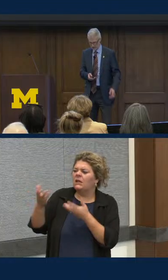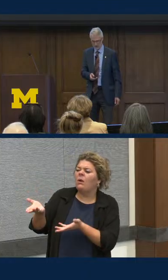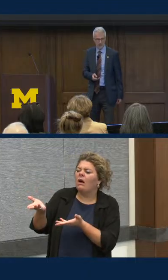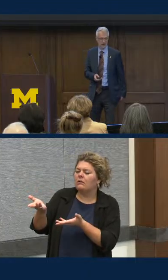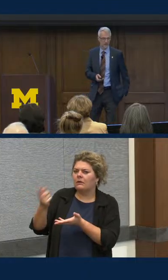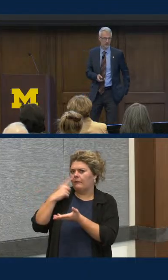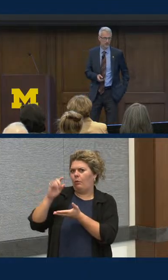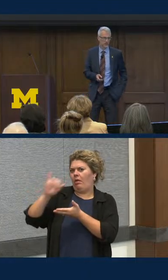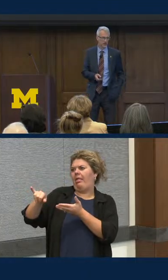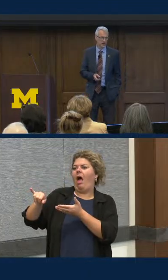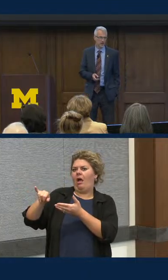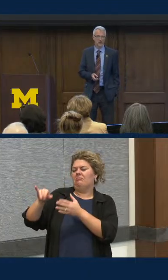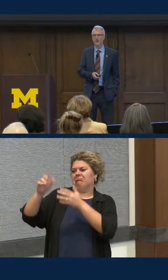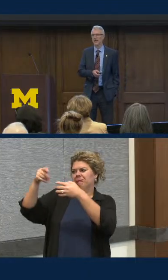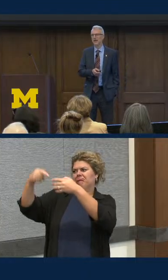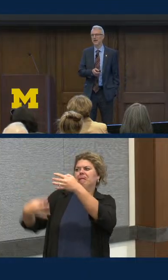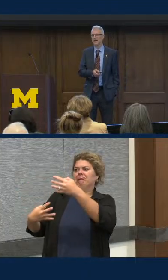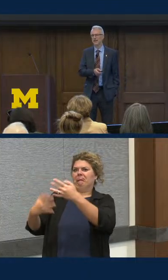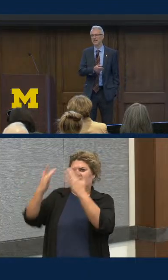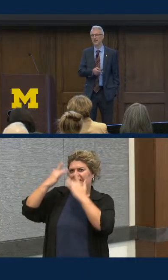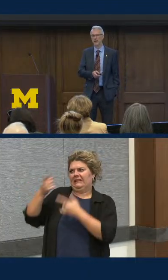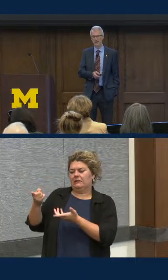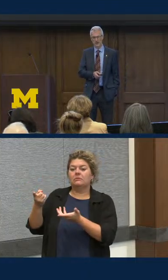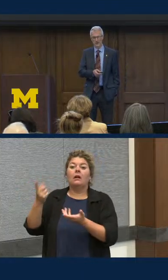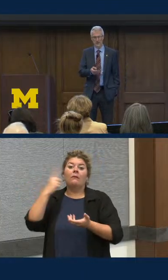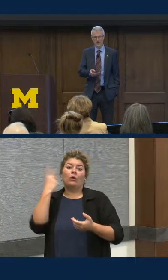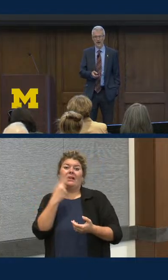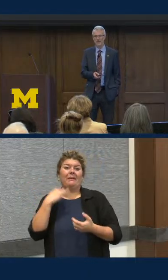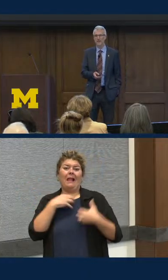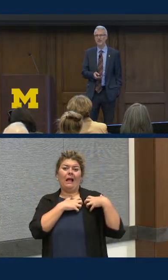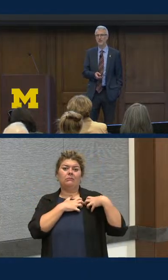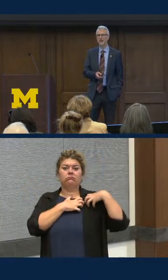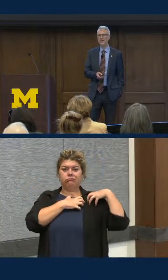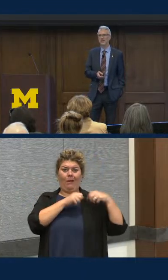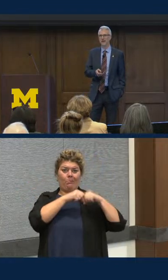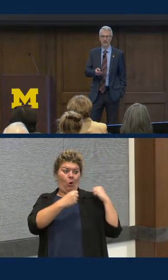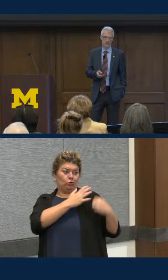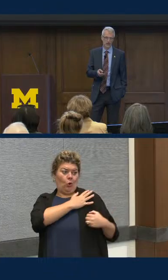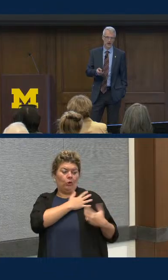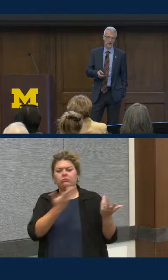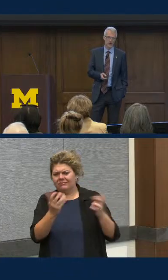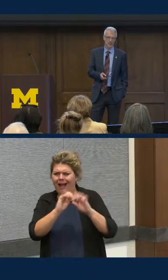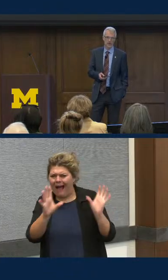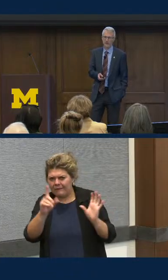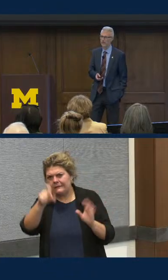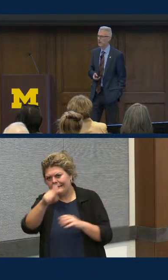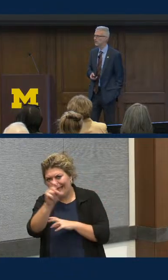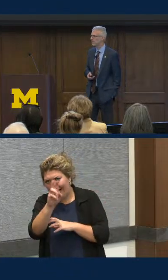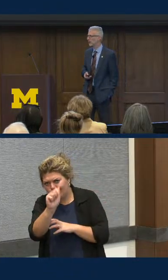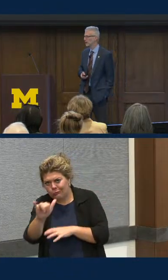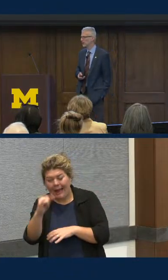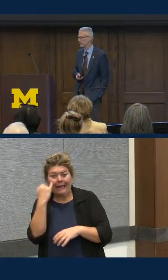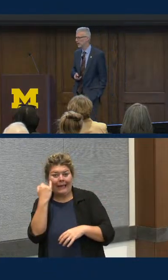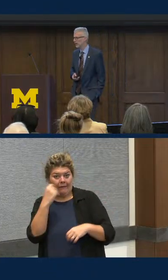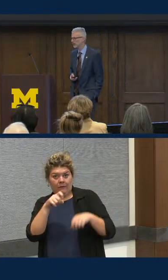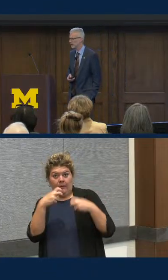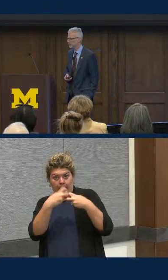For something like a dislocated shoulder it's very obvious you need an x-ray to